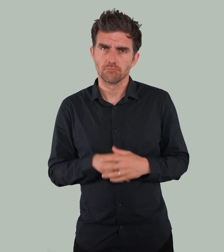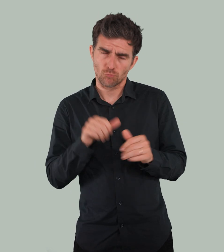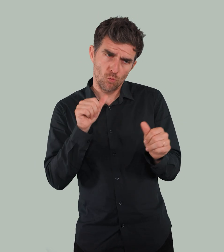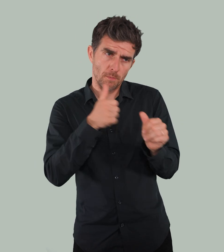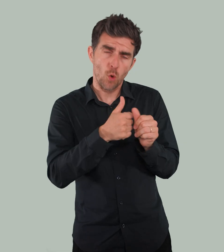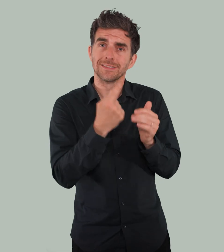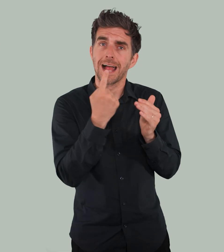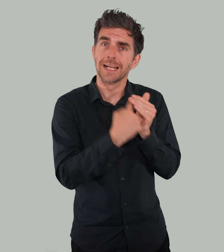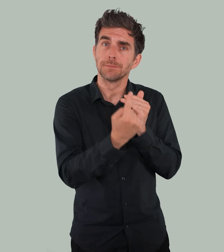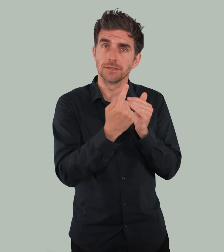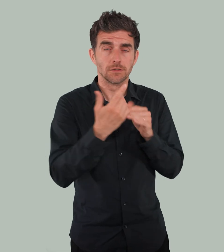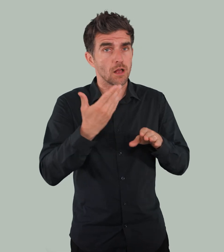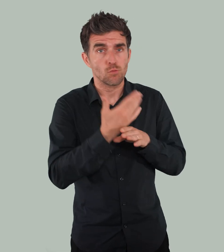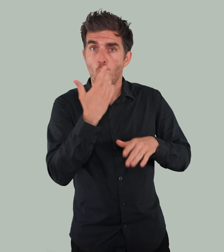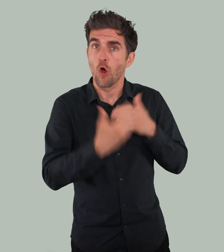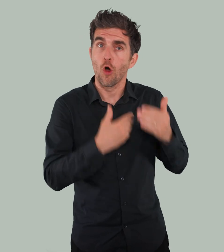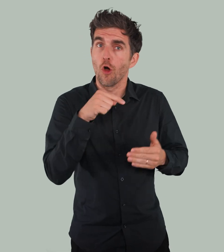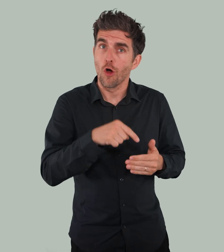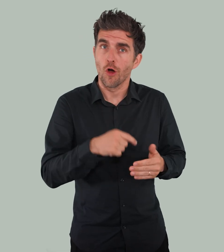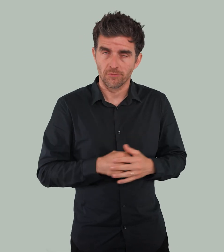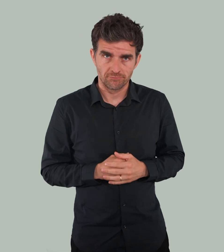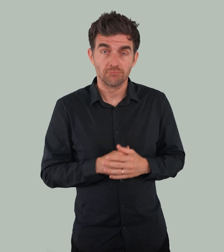Supports independence and work: